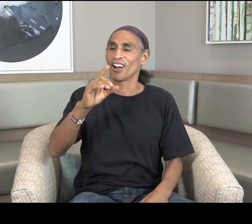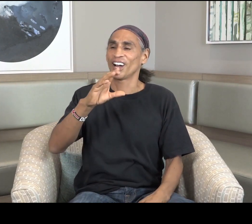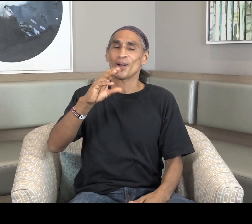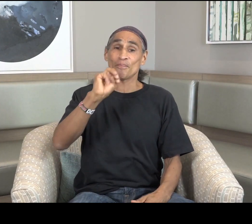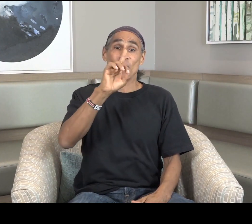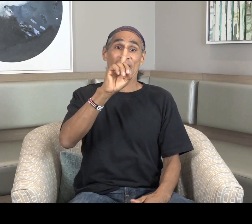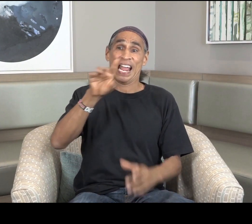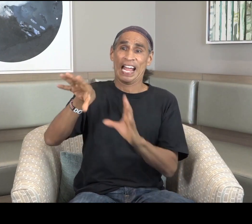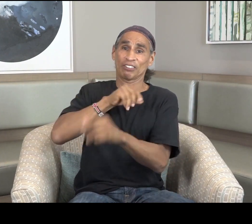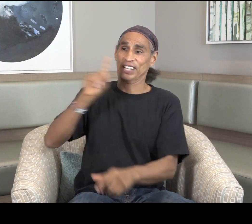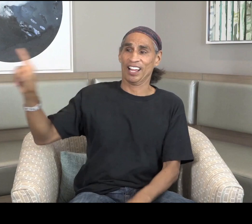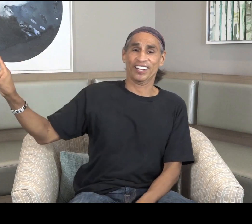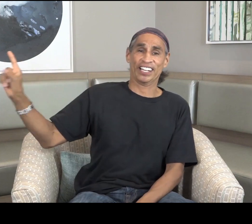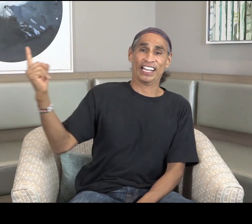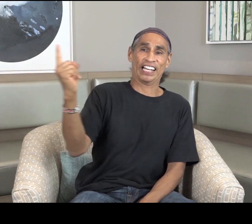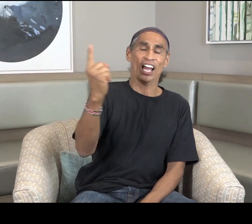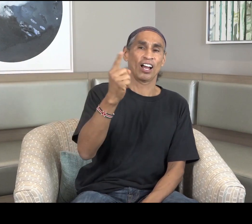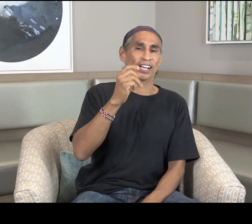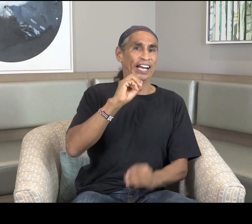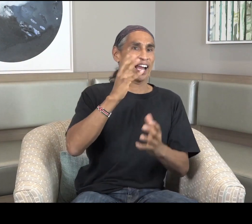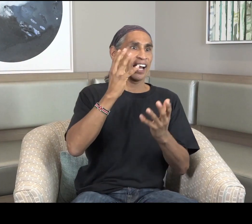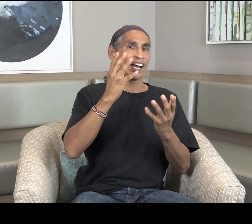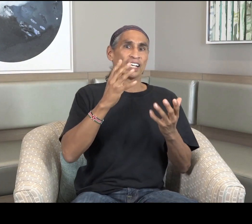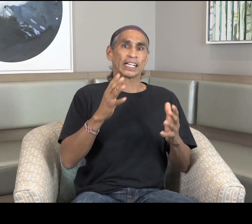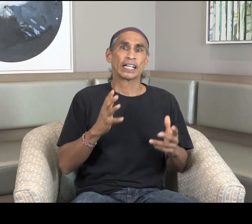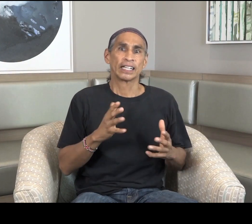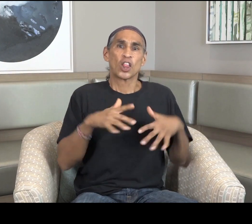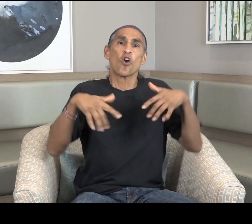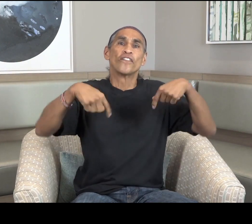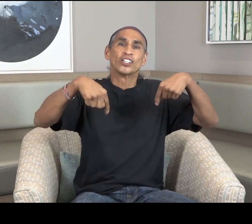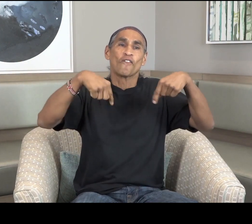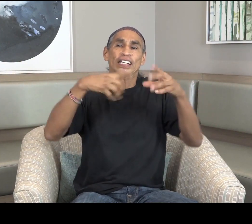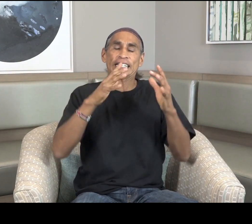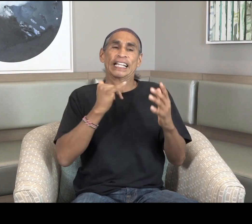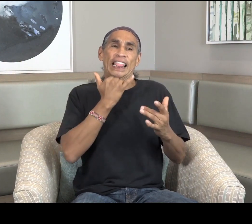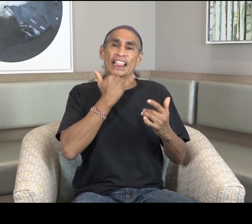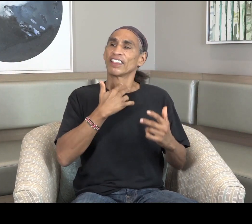And the teacher, the officer was understandable in what we were saying.